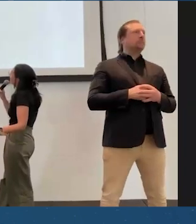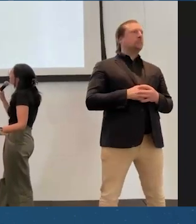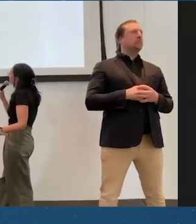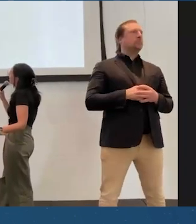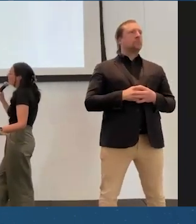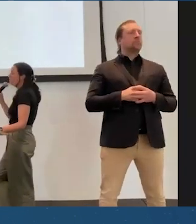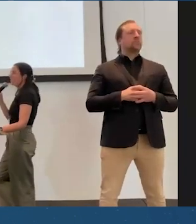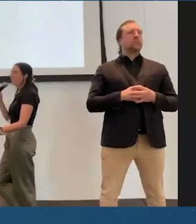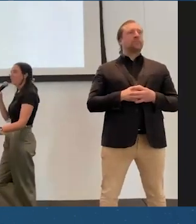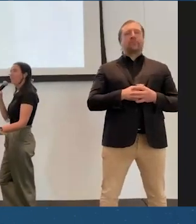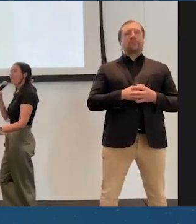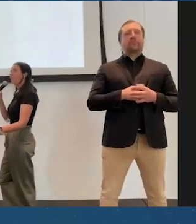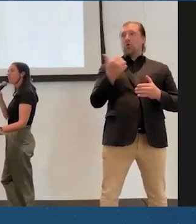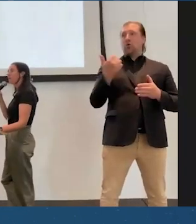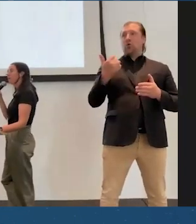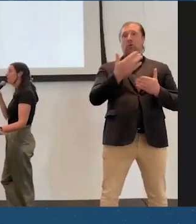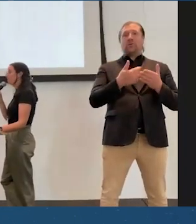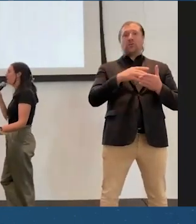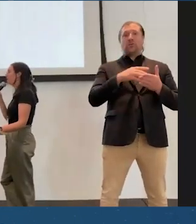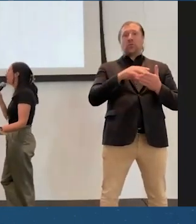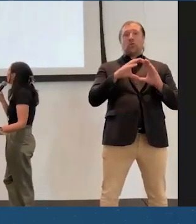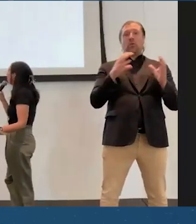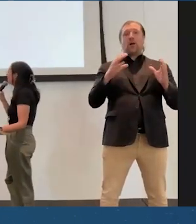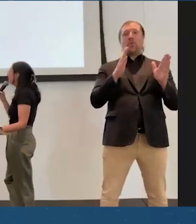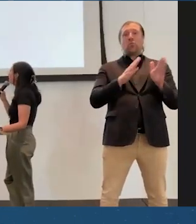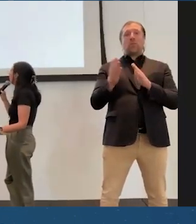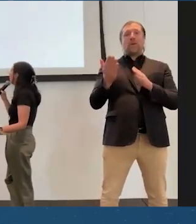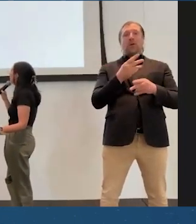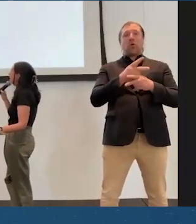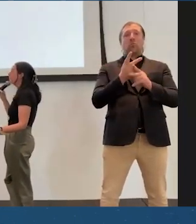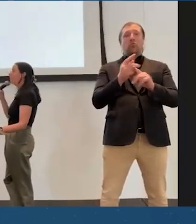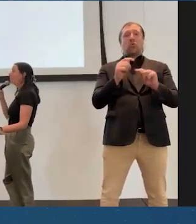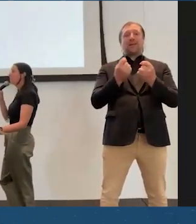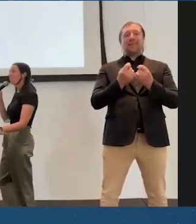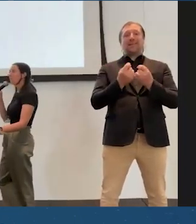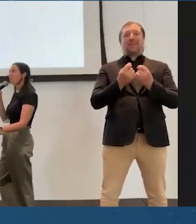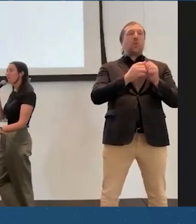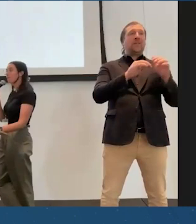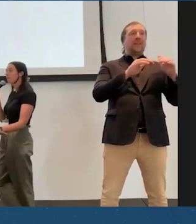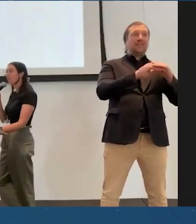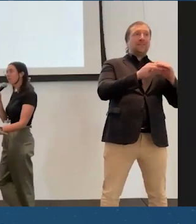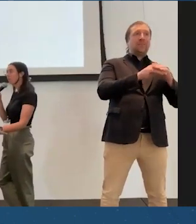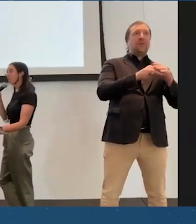Another section that we've learned a lot about is preparing our product teams with accessibility in particular.